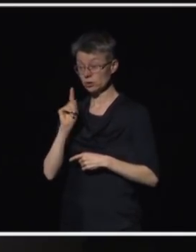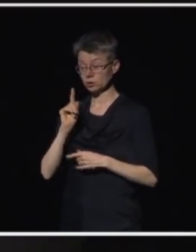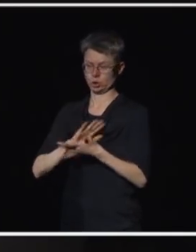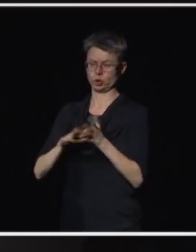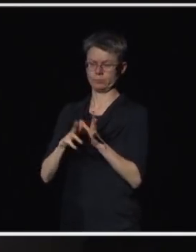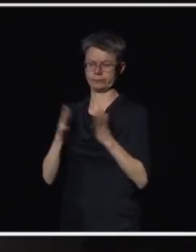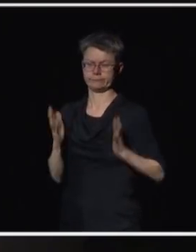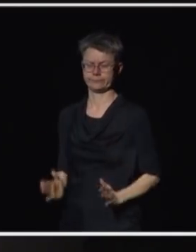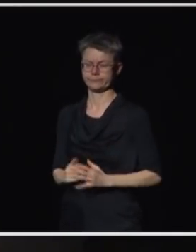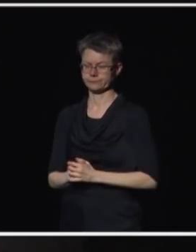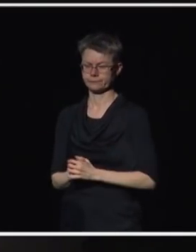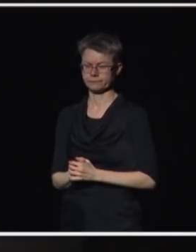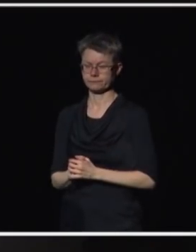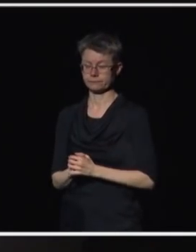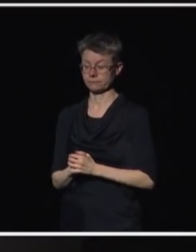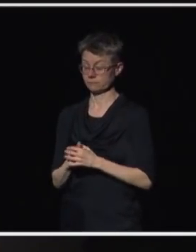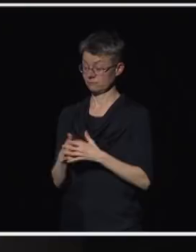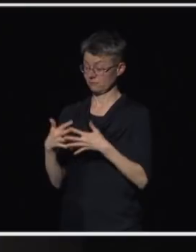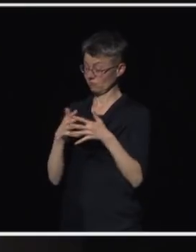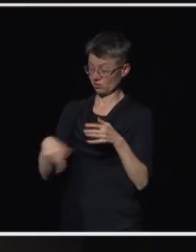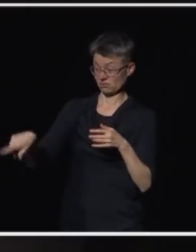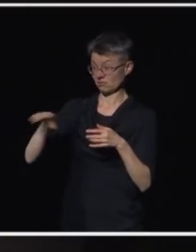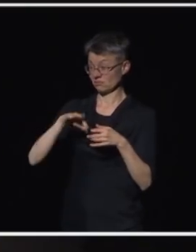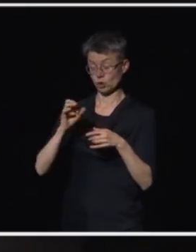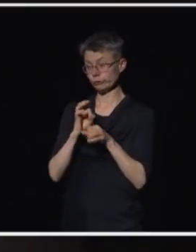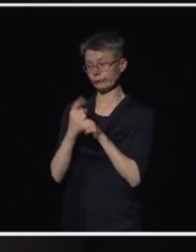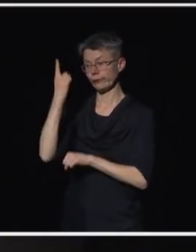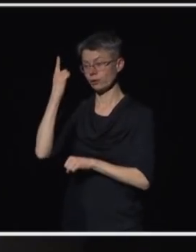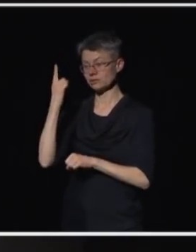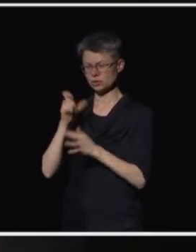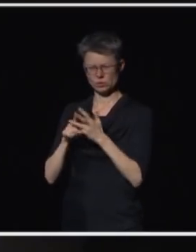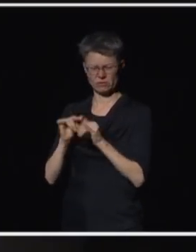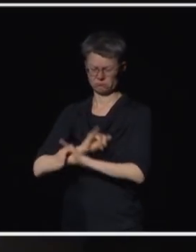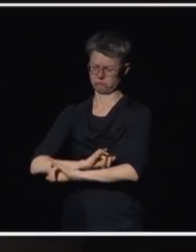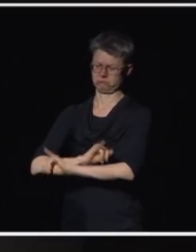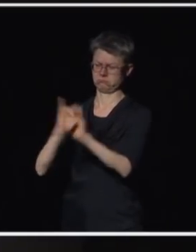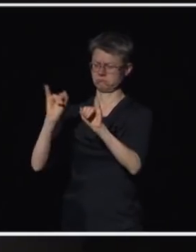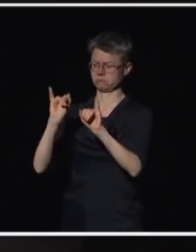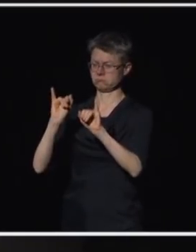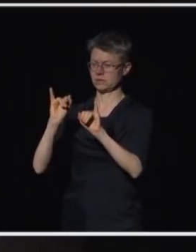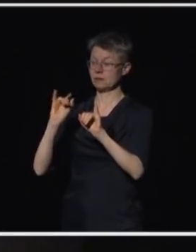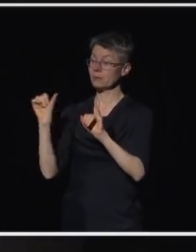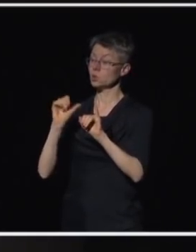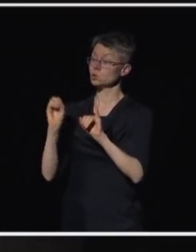The American people are not gods, that sometimes they do things that are horrible and perhaps we should have protections in place, you know,